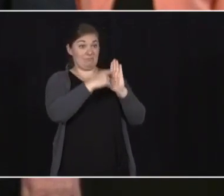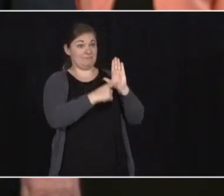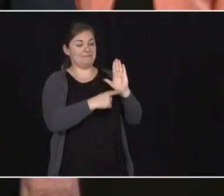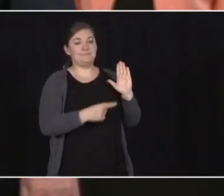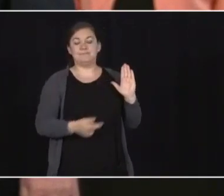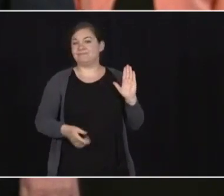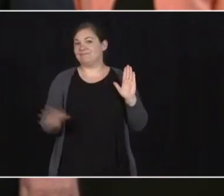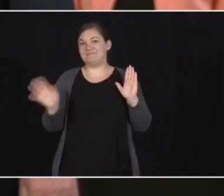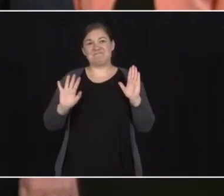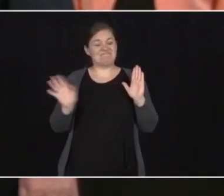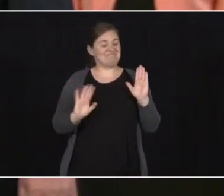by this particular report pain